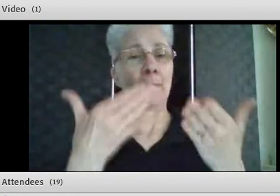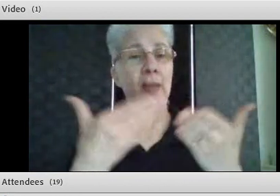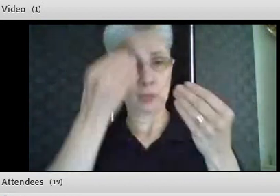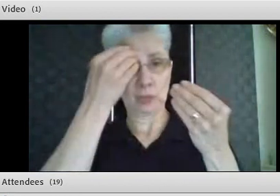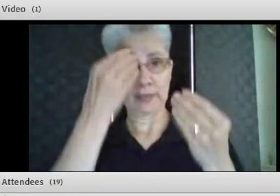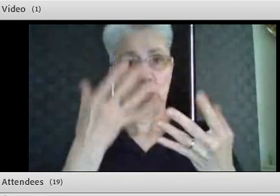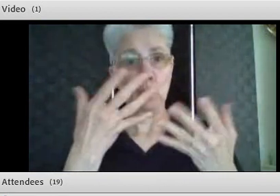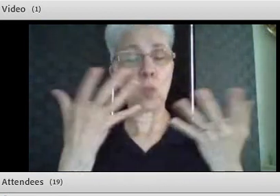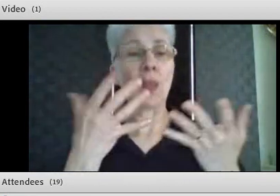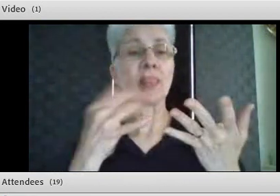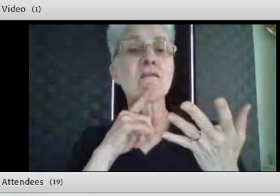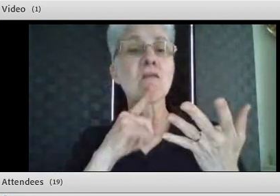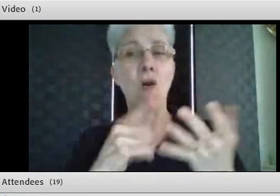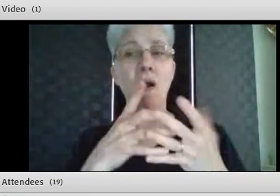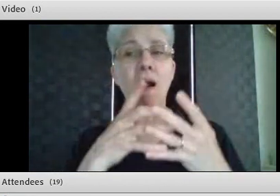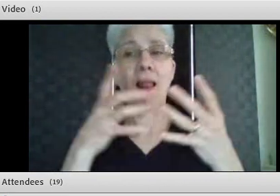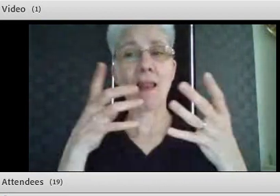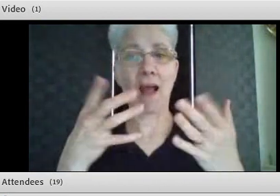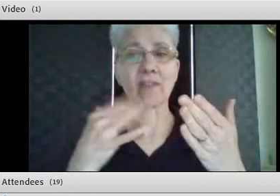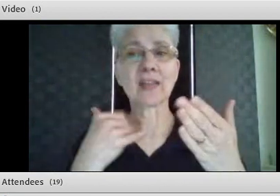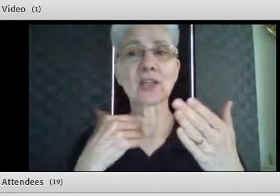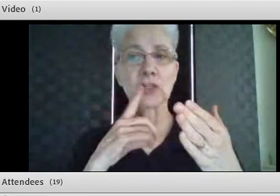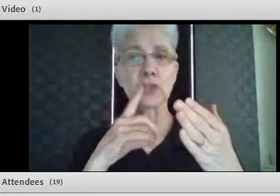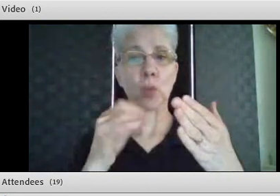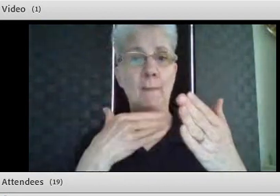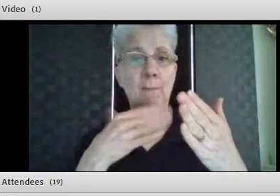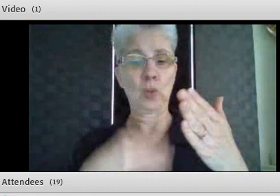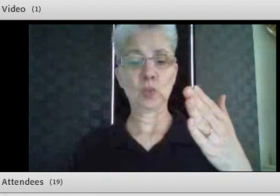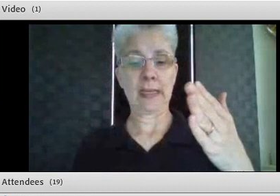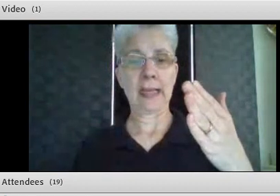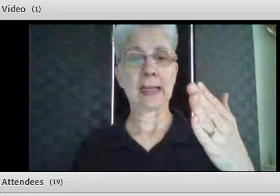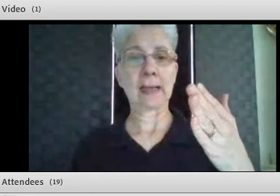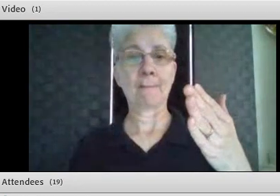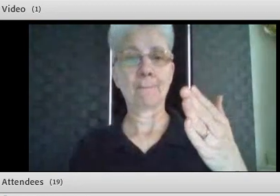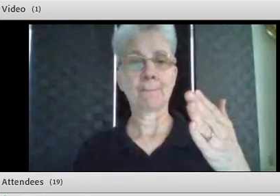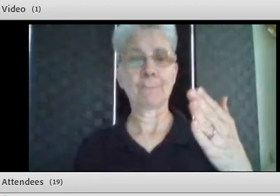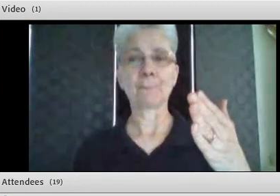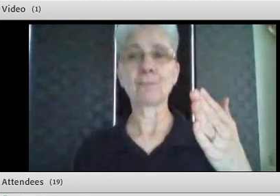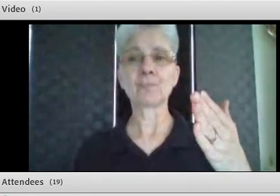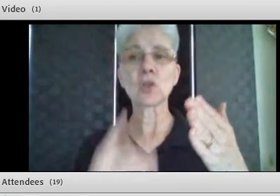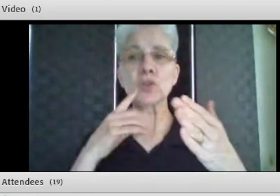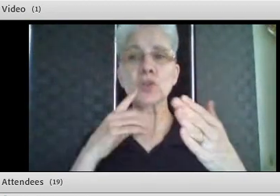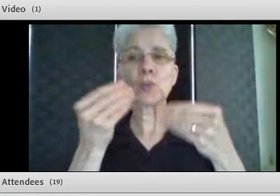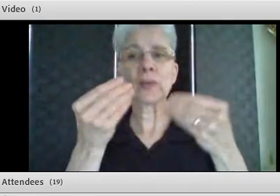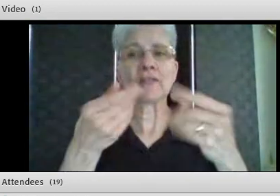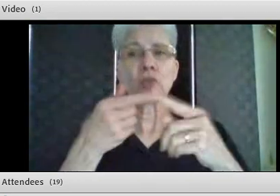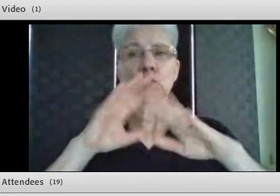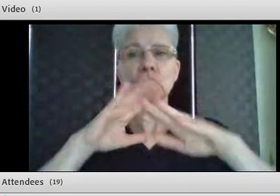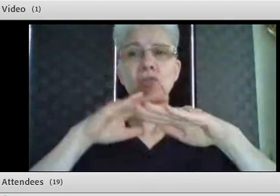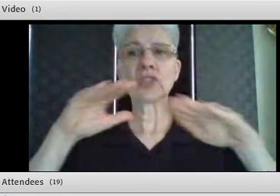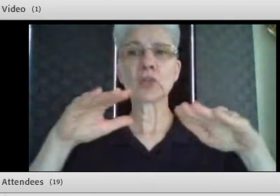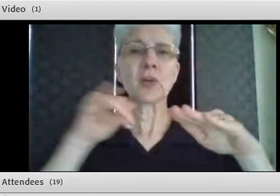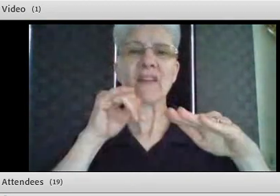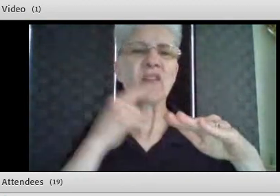is that there is a lot that you can do with music to really get it to the children even if you're not an expert